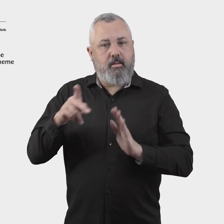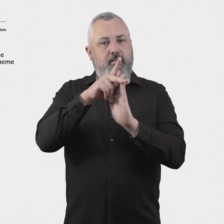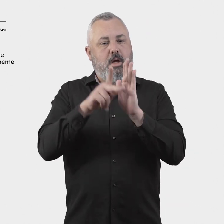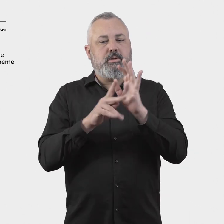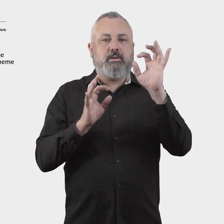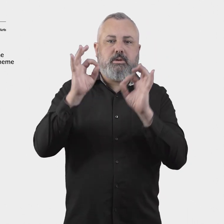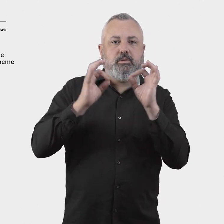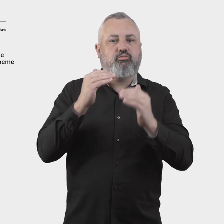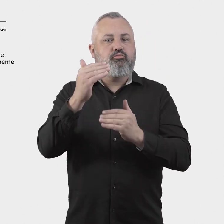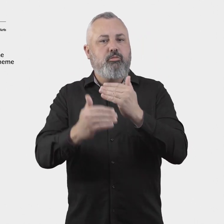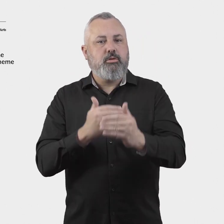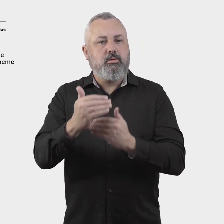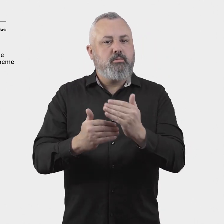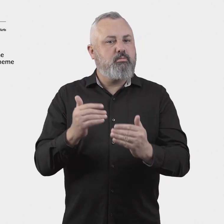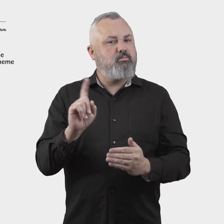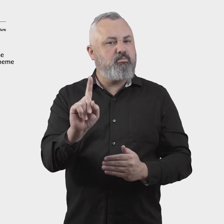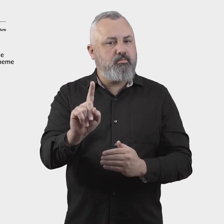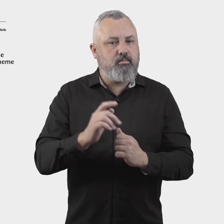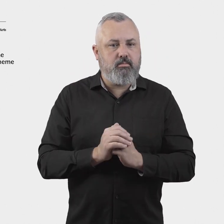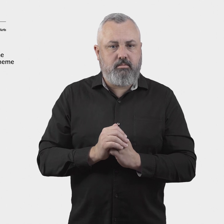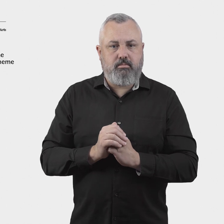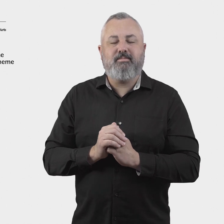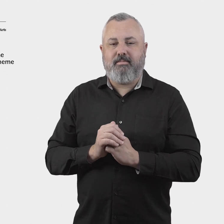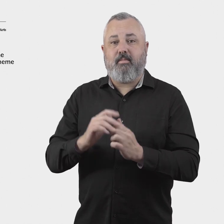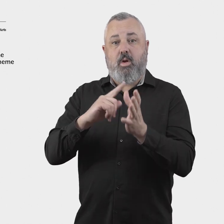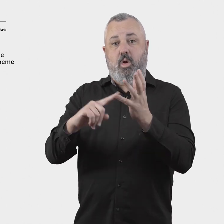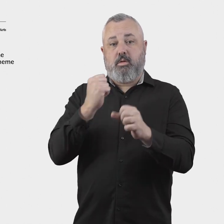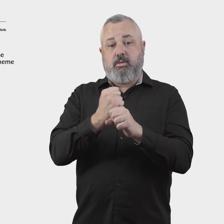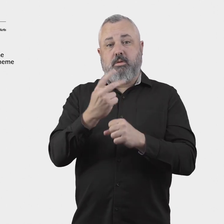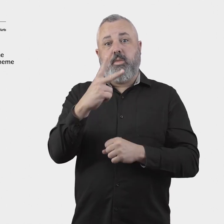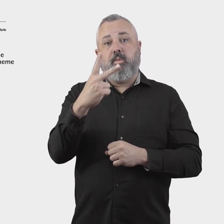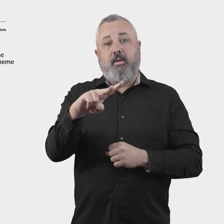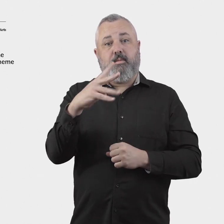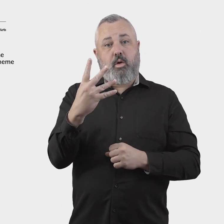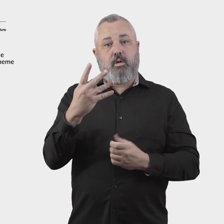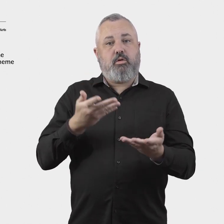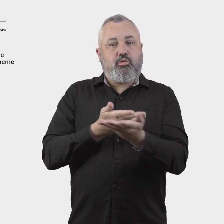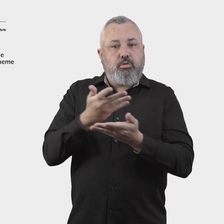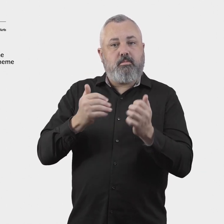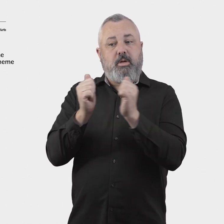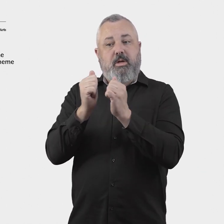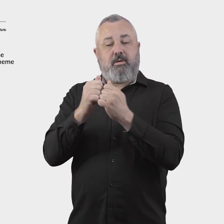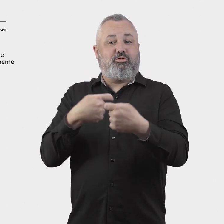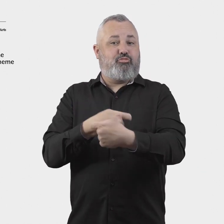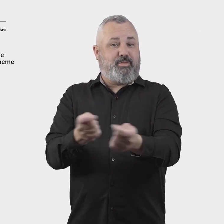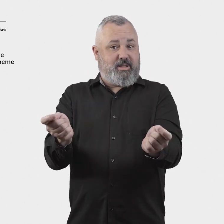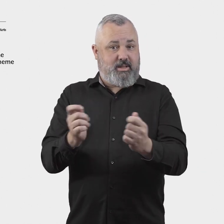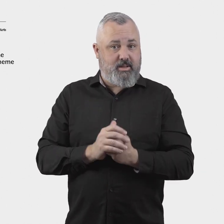Detailed policy design August 2024 Consultation paper